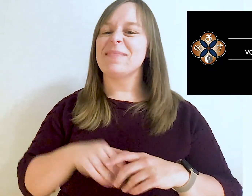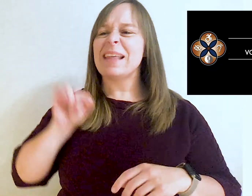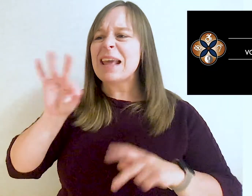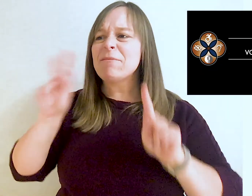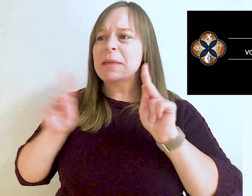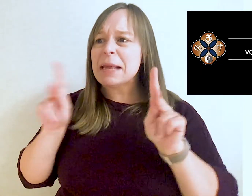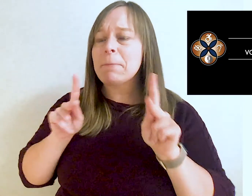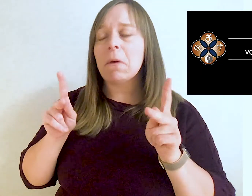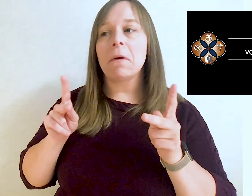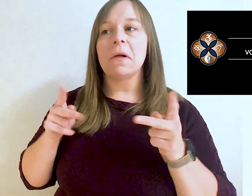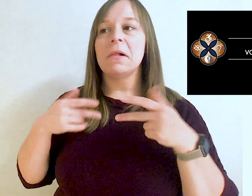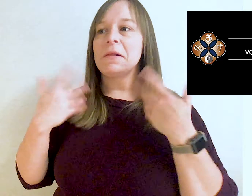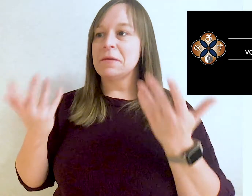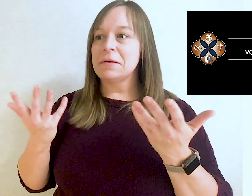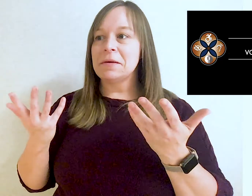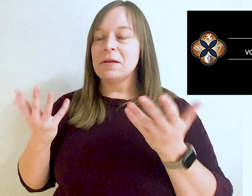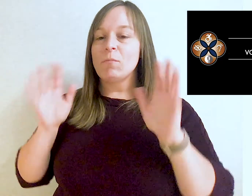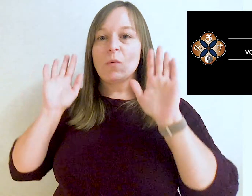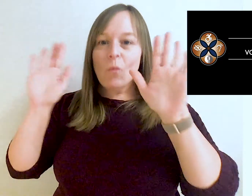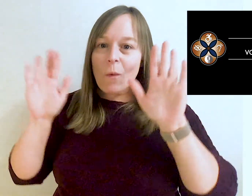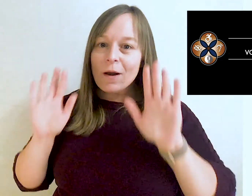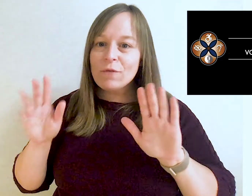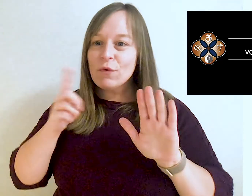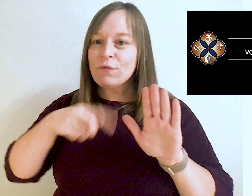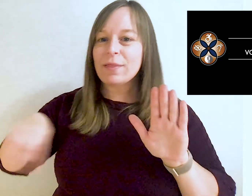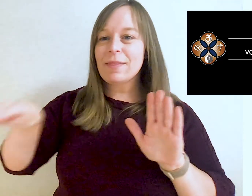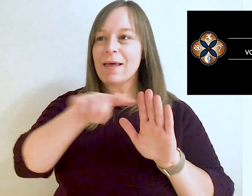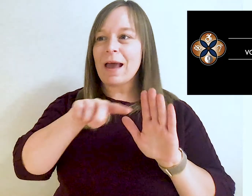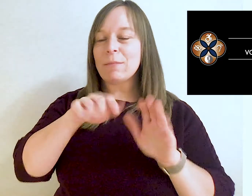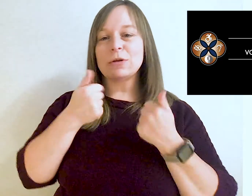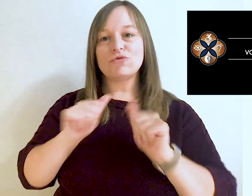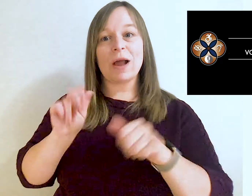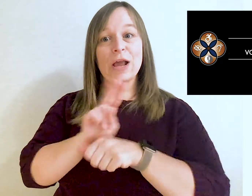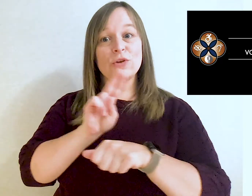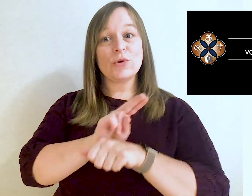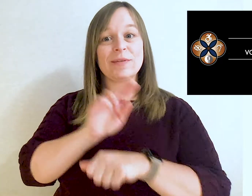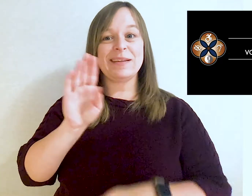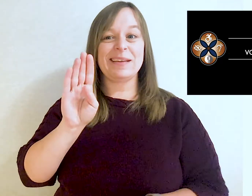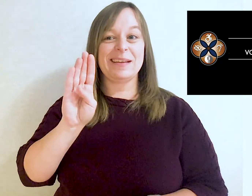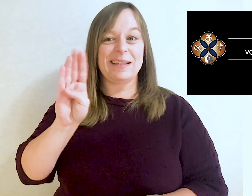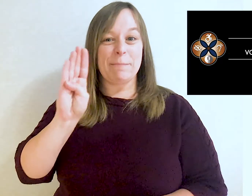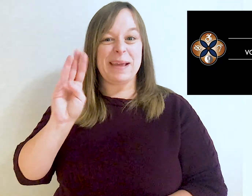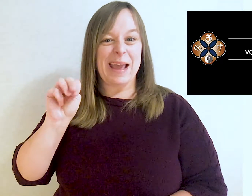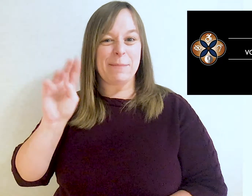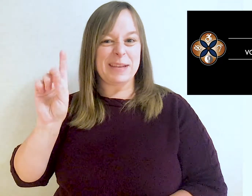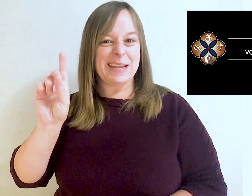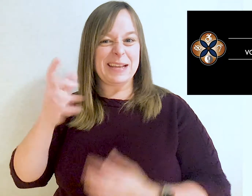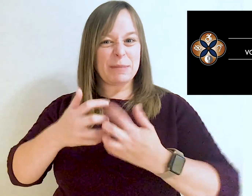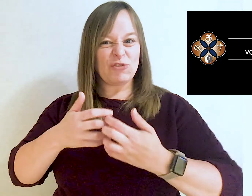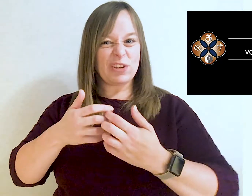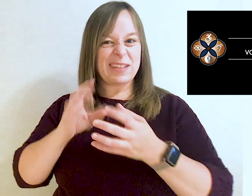If people are so inclined, it would be wonderful for them to try using the Ballot Marking Device that I had mentioned earlier.